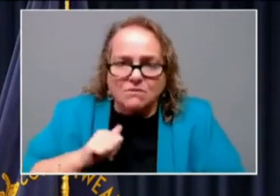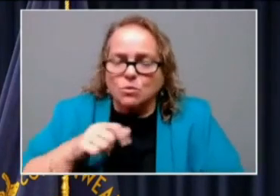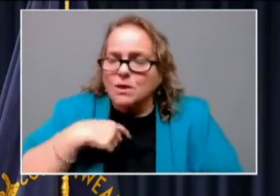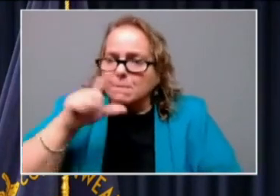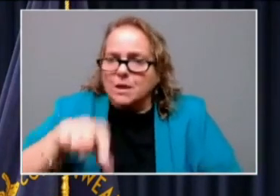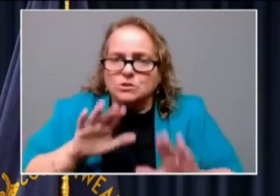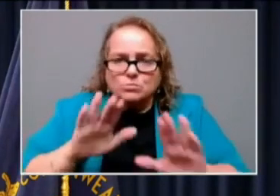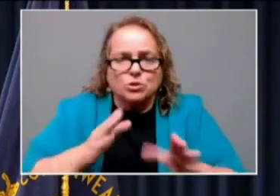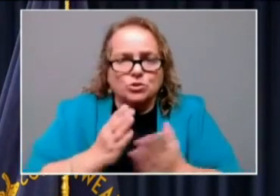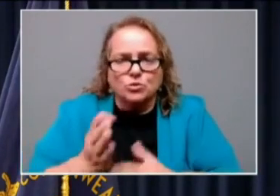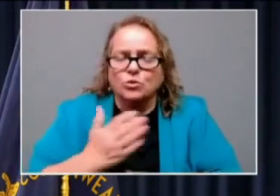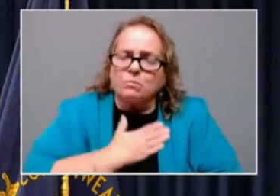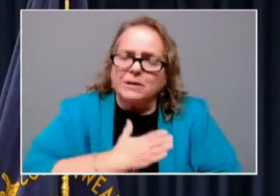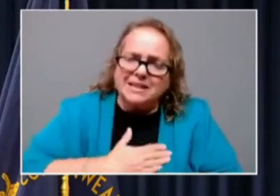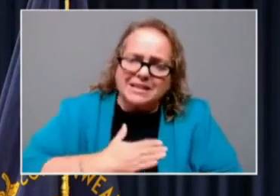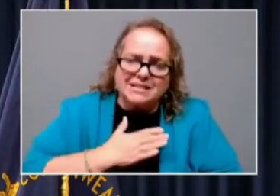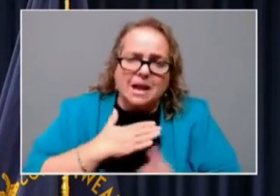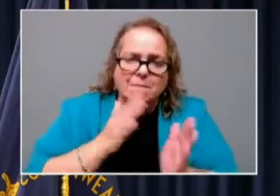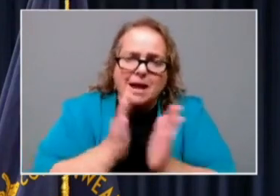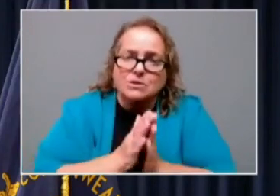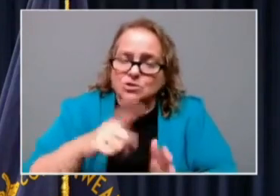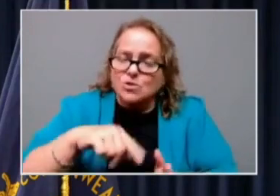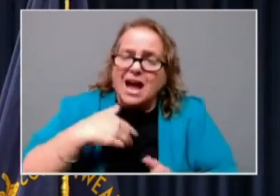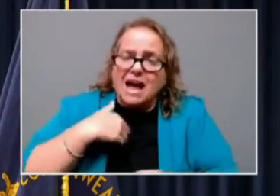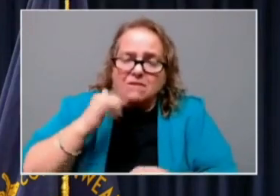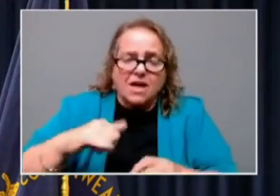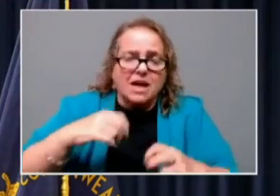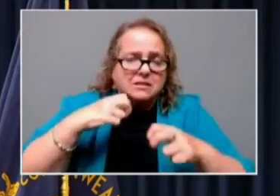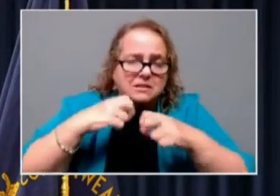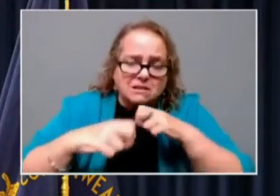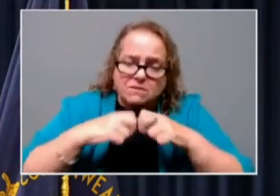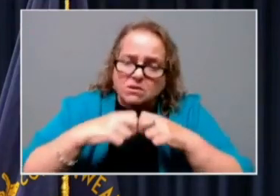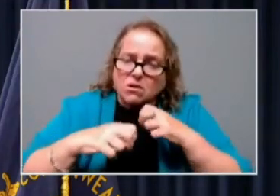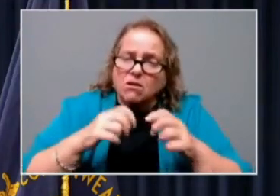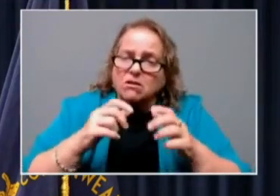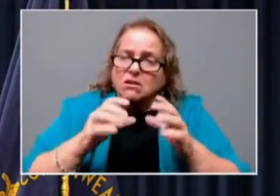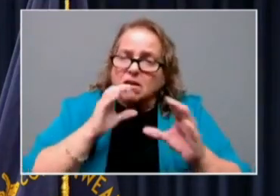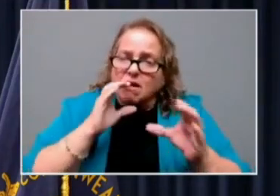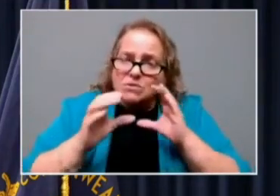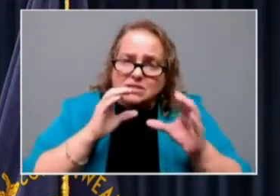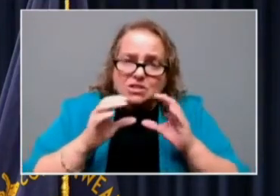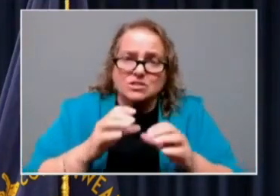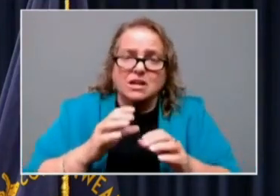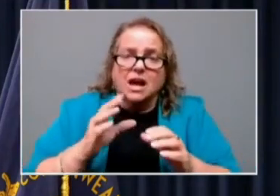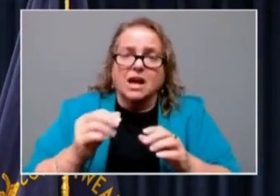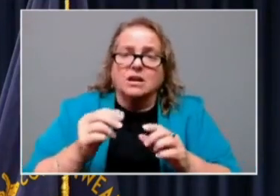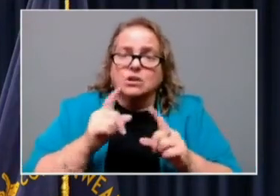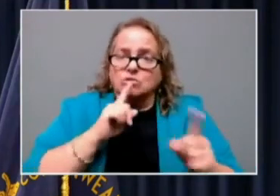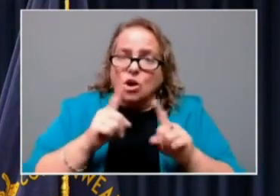please have that difficult conversation, uh, and and talk to that person that you love and care about. Thanks.